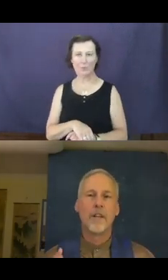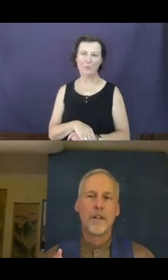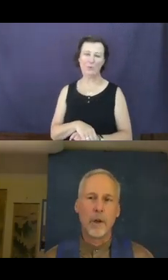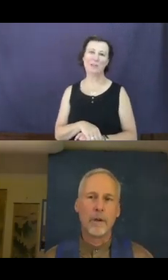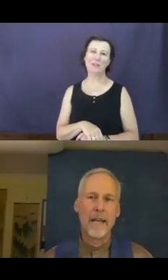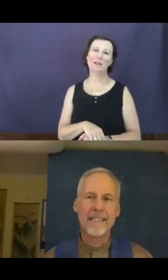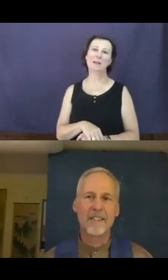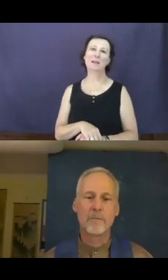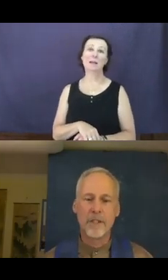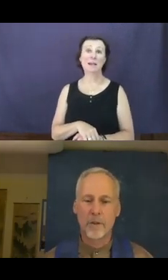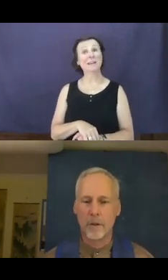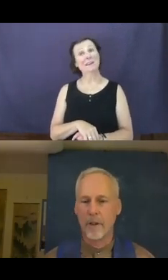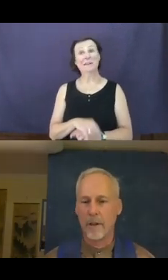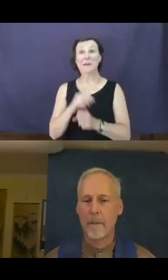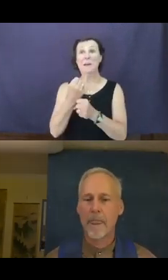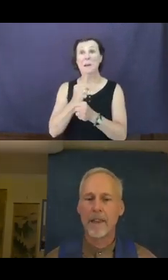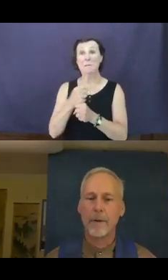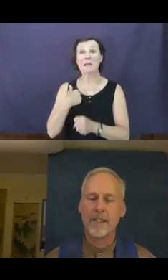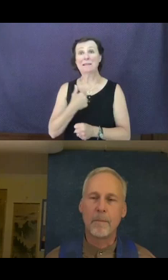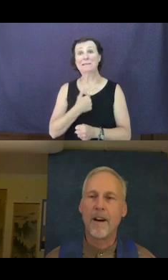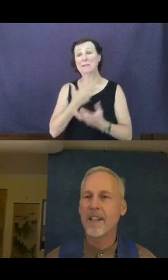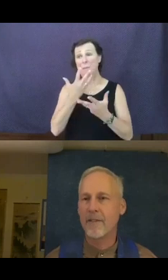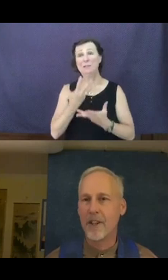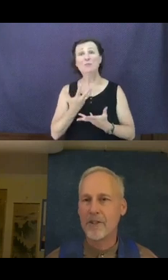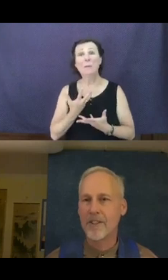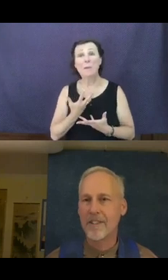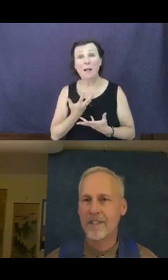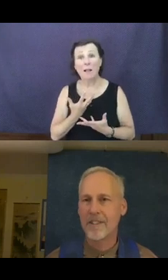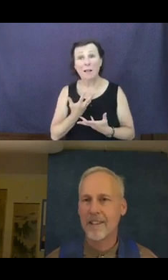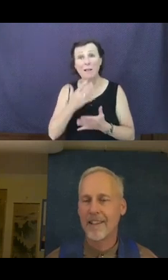Though it makes us miserable, there is a part of us